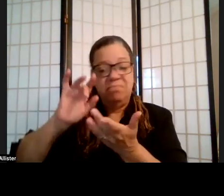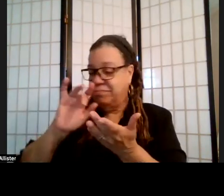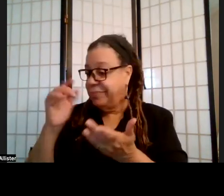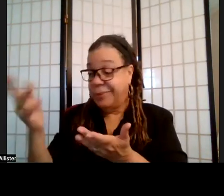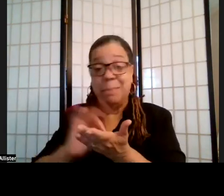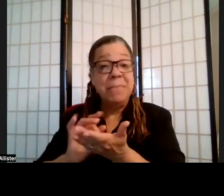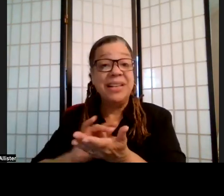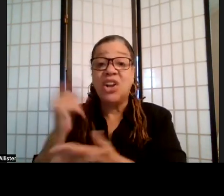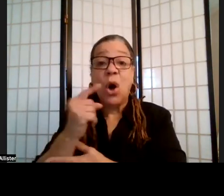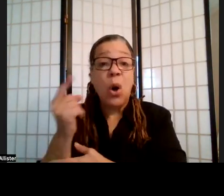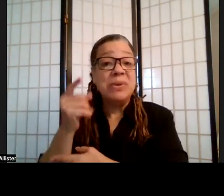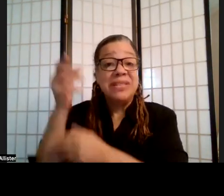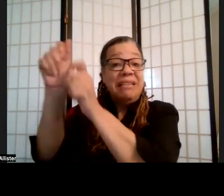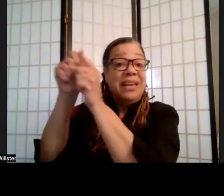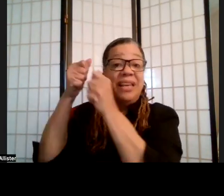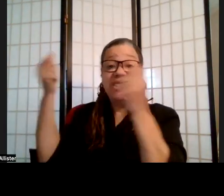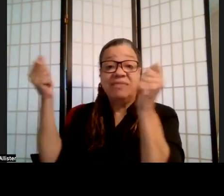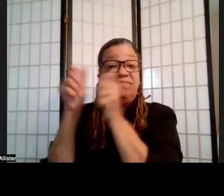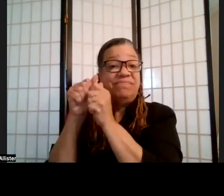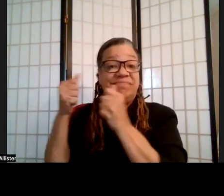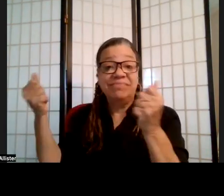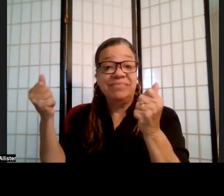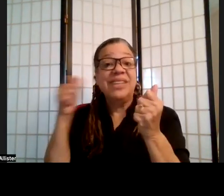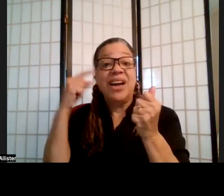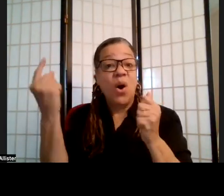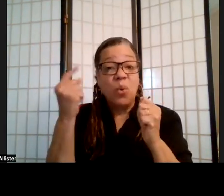in the second cabinet from the left. The trimethoprim was not just for kids,